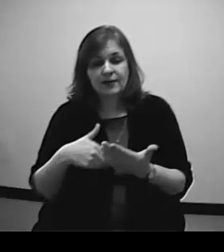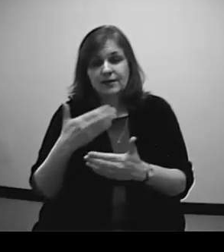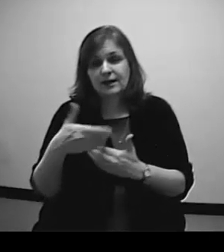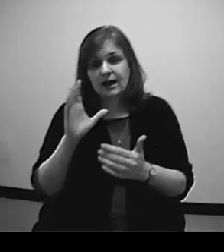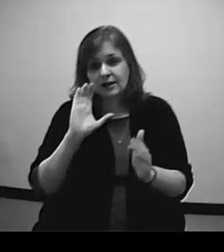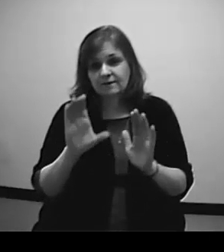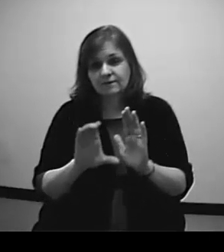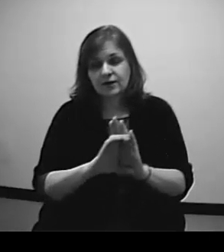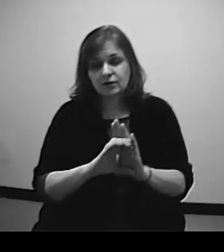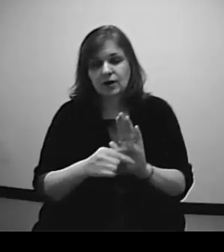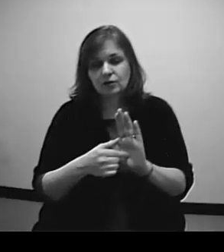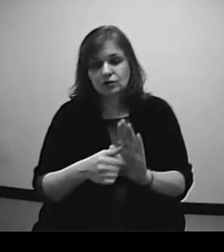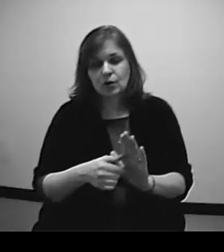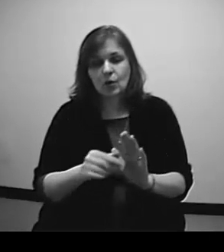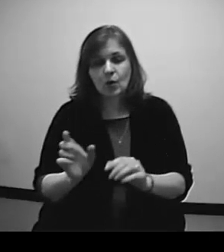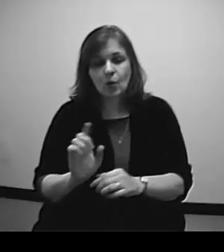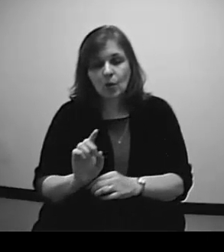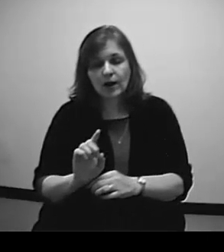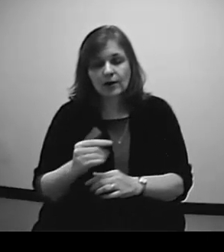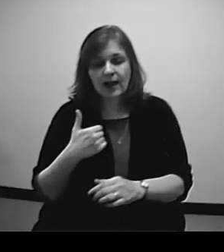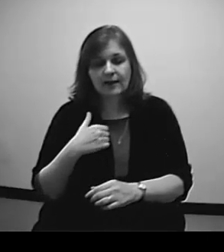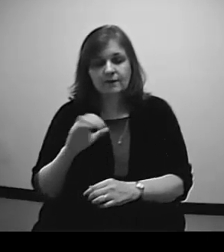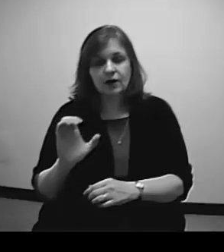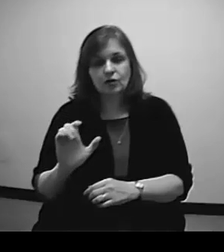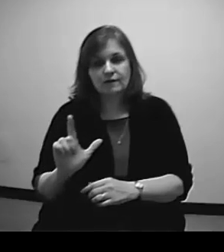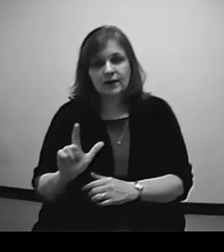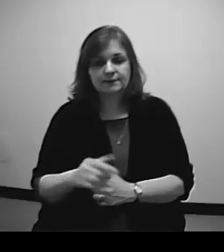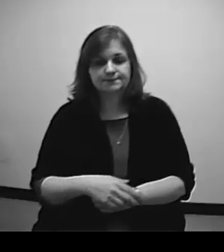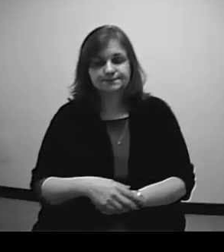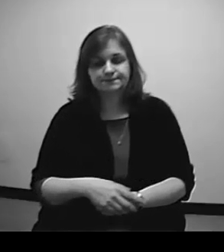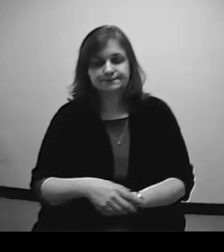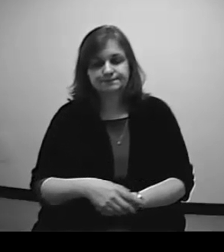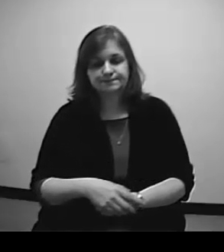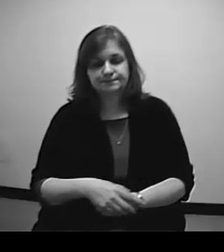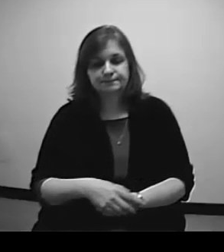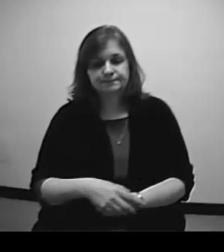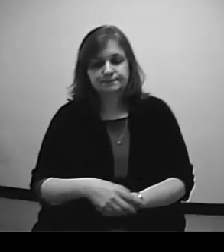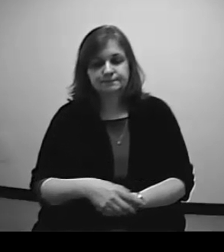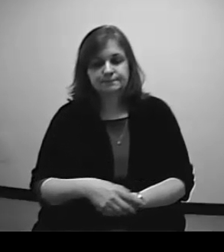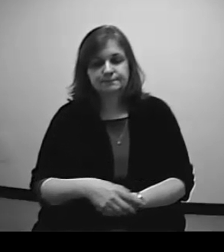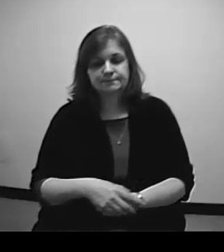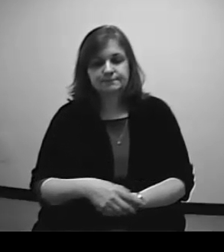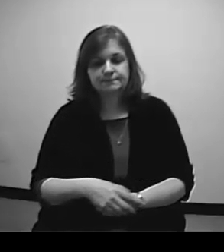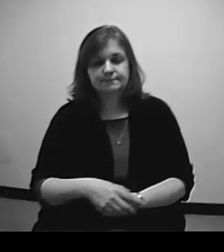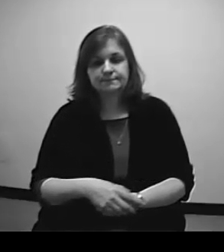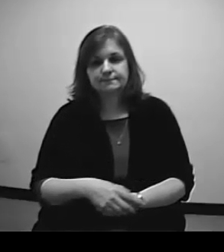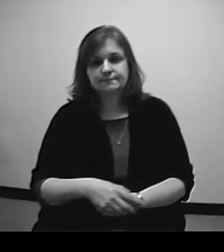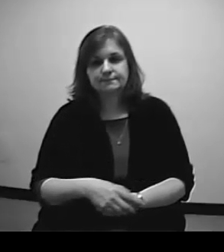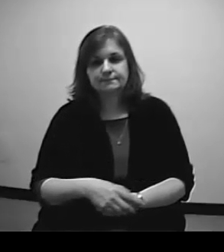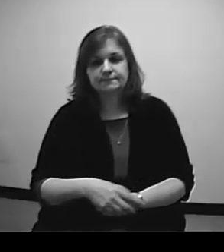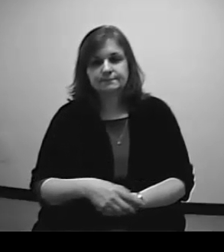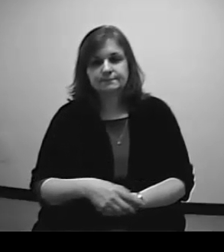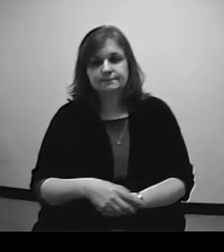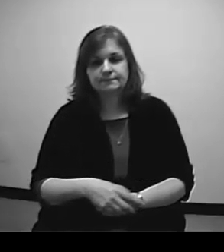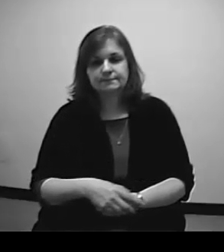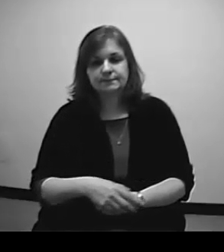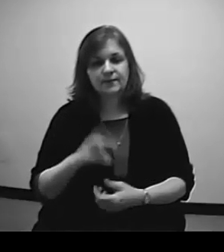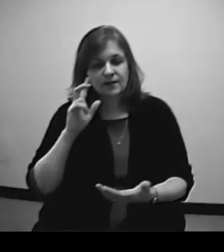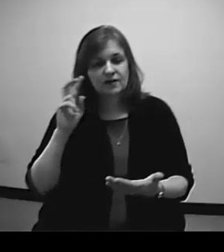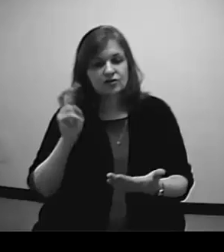Find where we would actually have chlorophyll